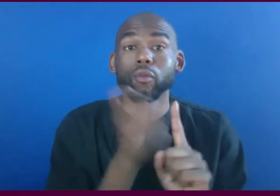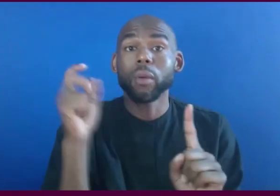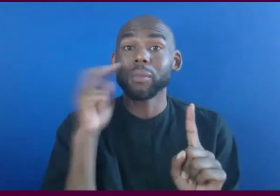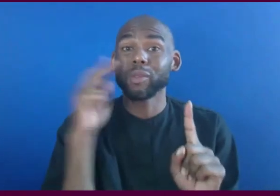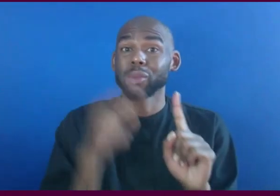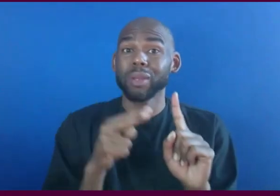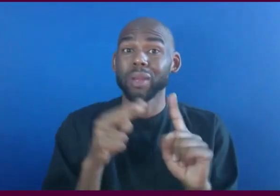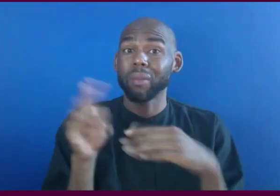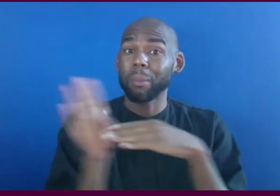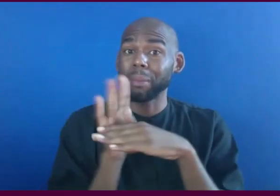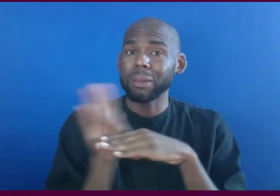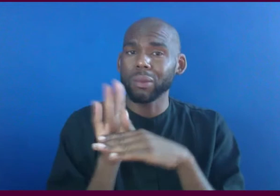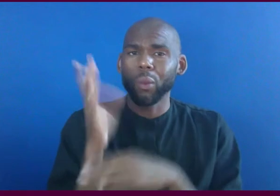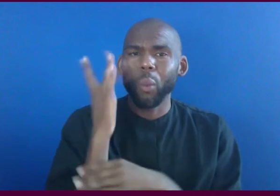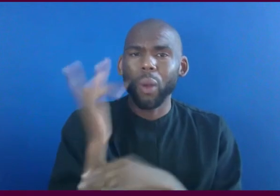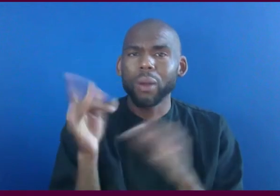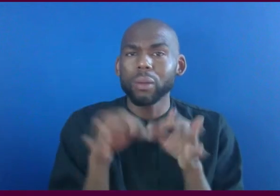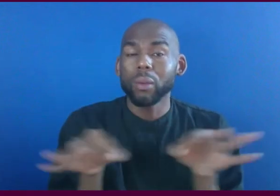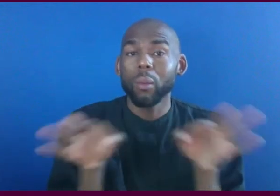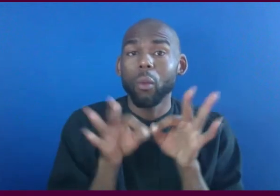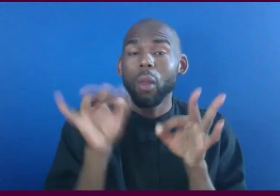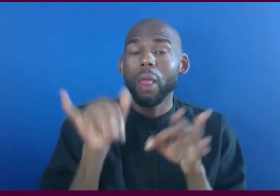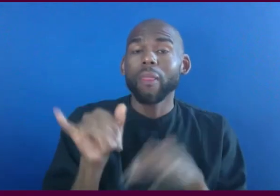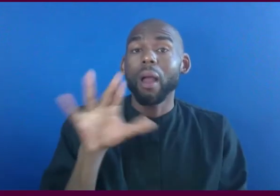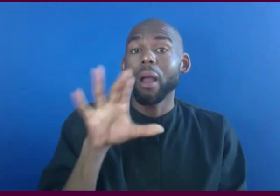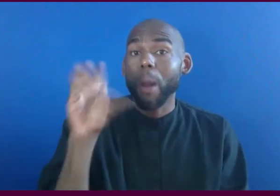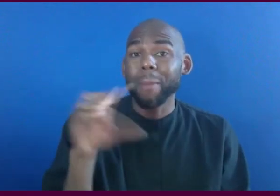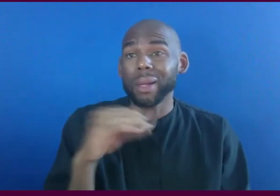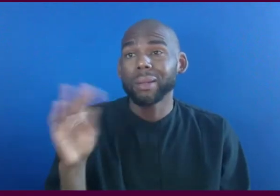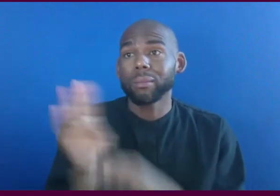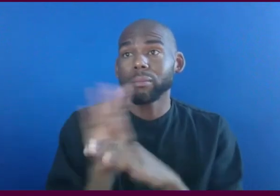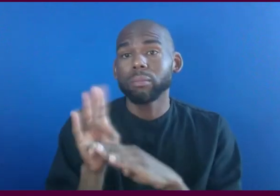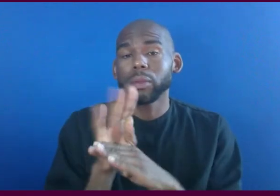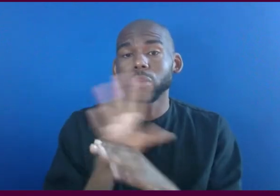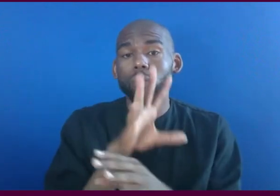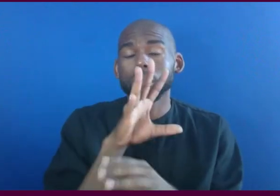From a perspective of a business, why is it important that companies and businesses and